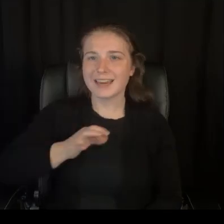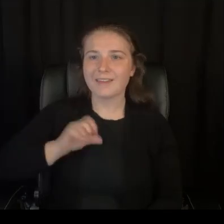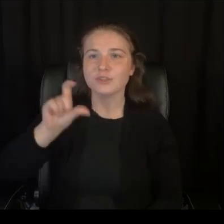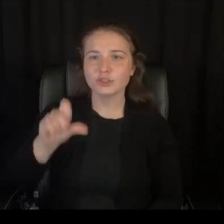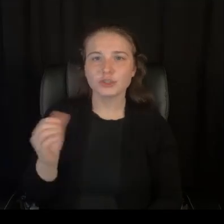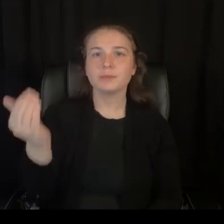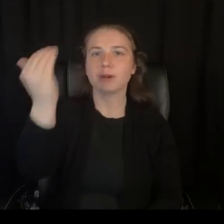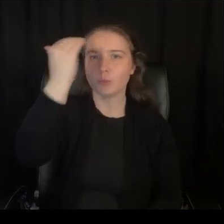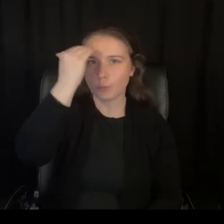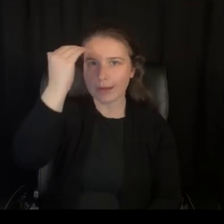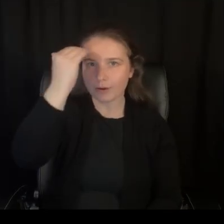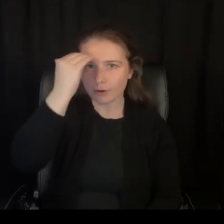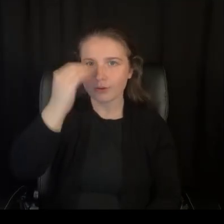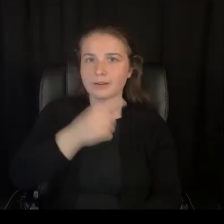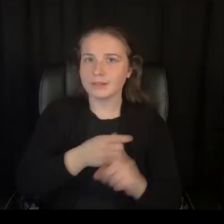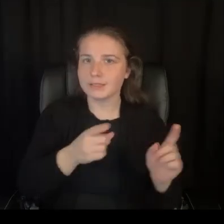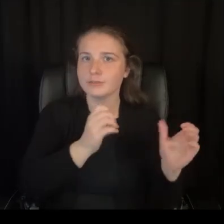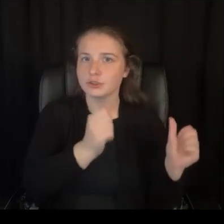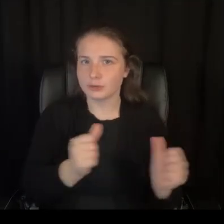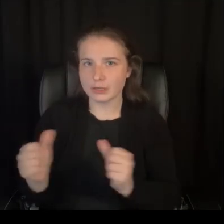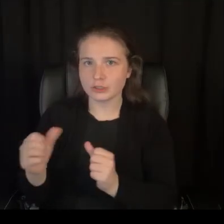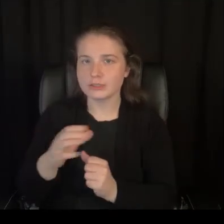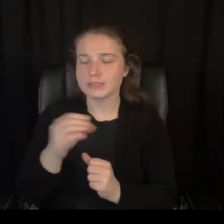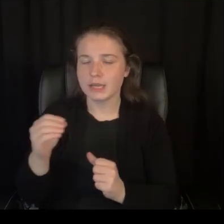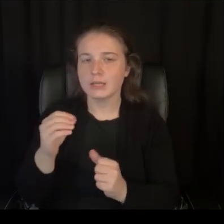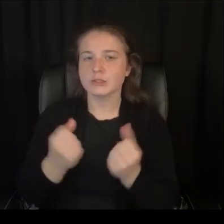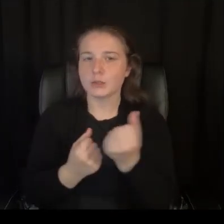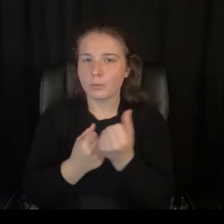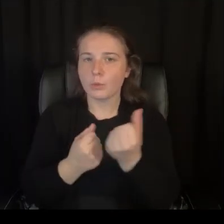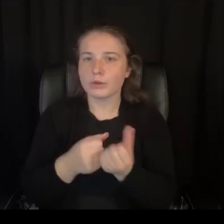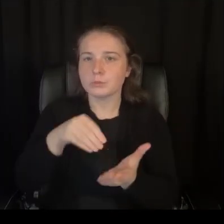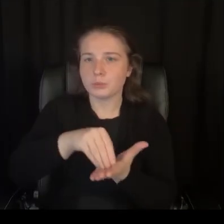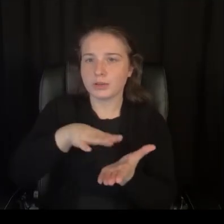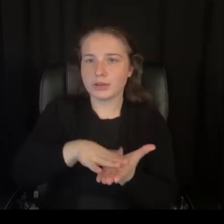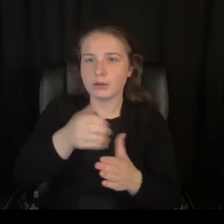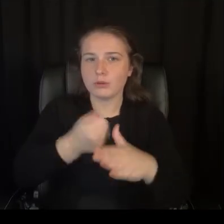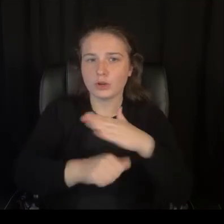fully informed of behavioral strategies and supports that are listed in the IEP